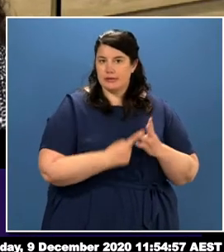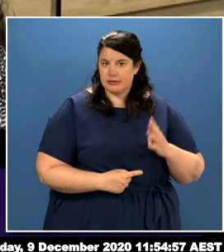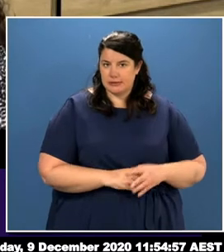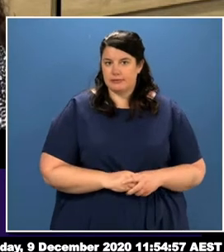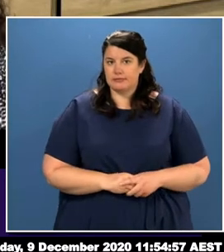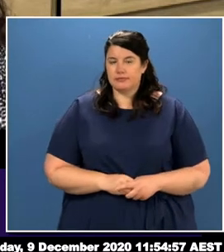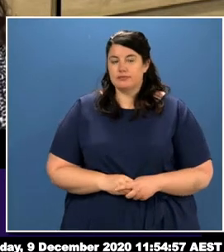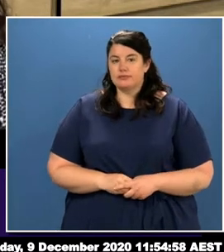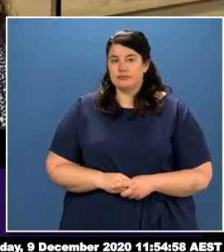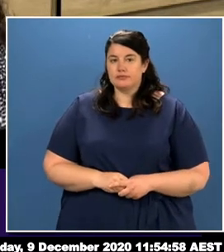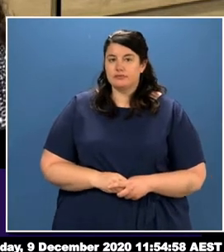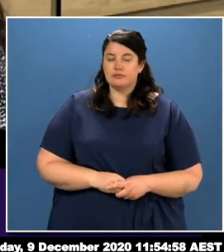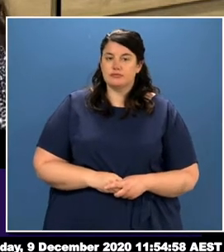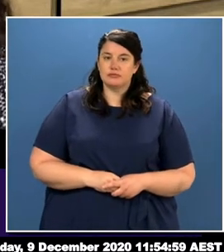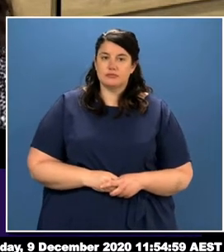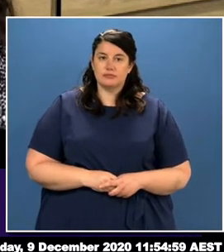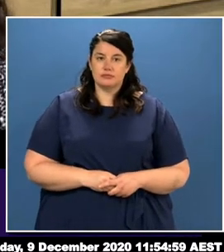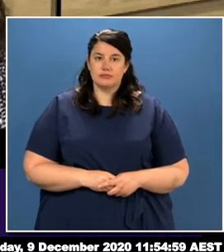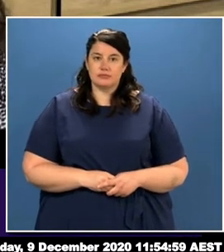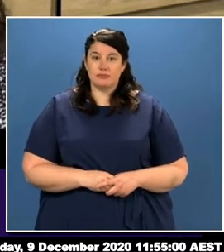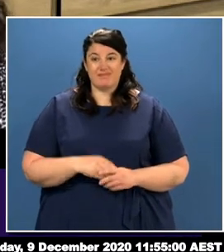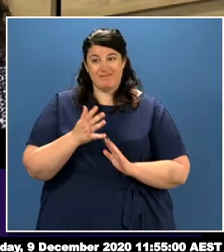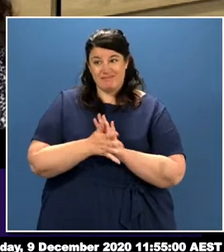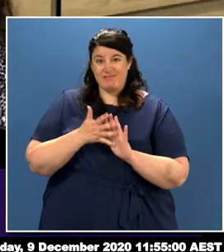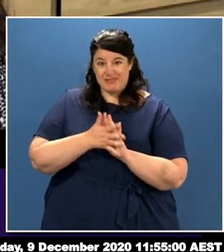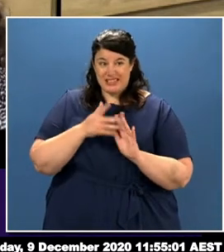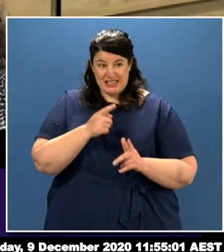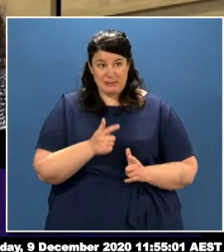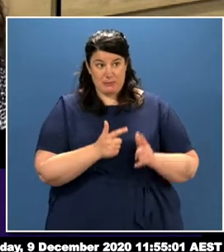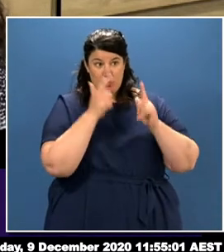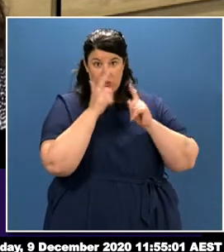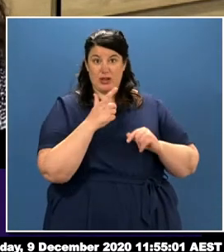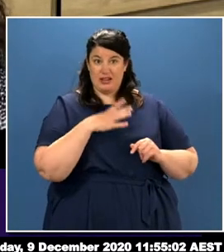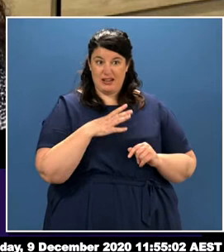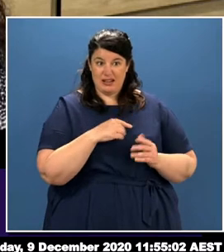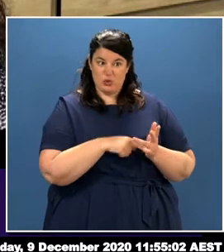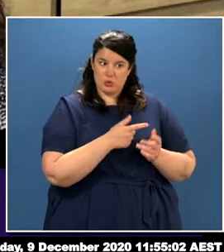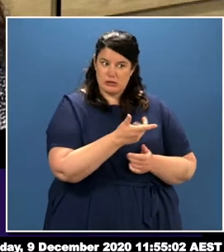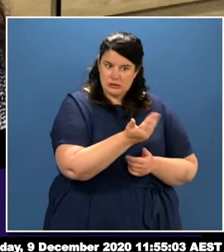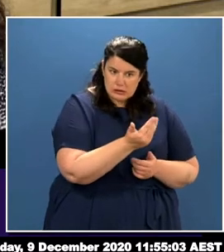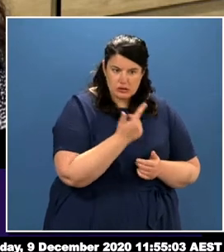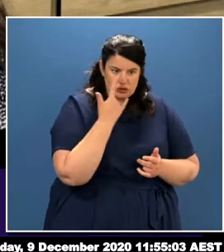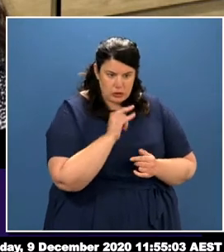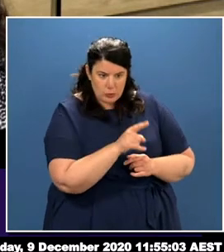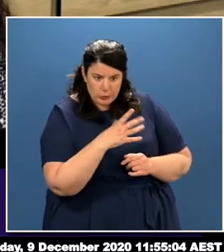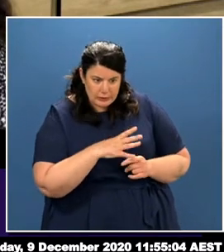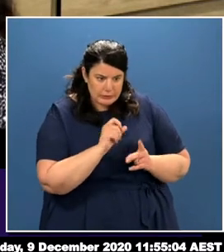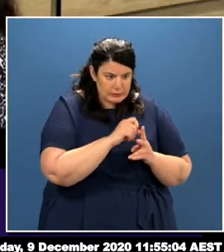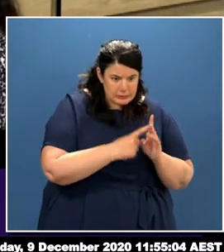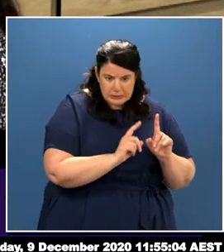Which makes it more important for the employer to draw out of them that information? That's correct.